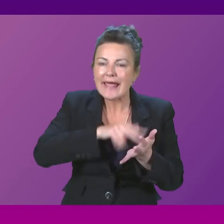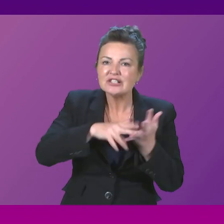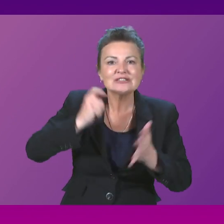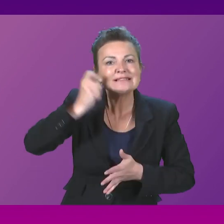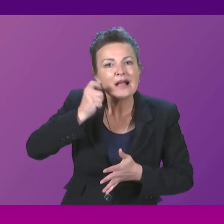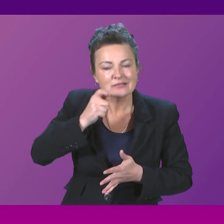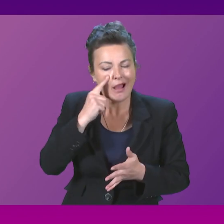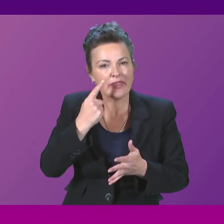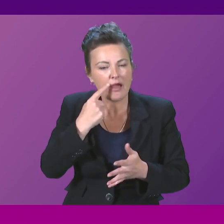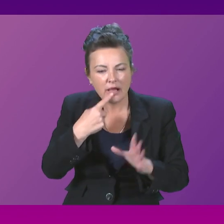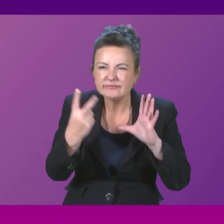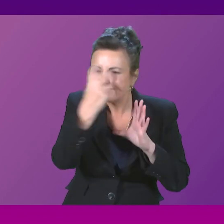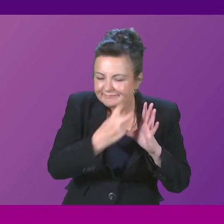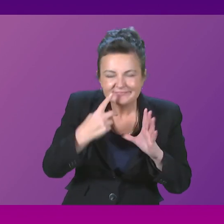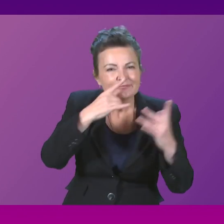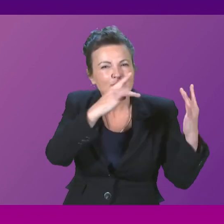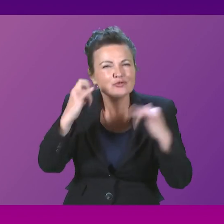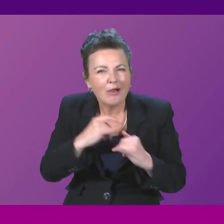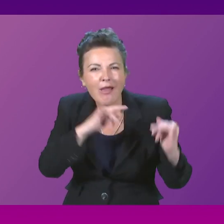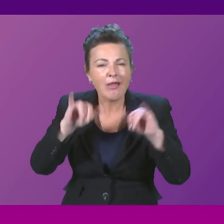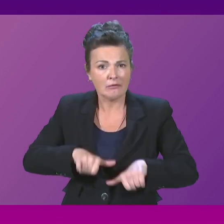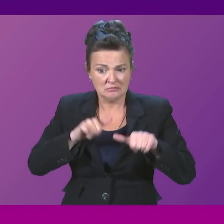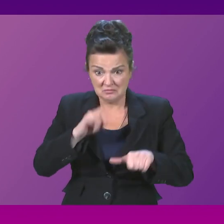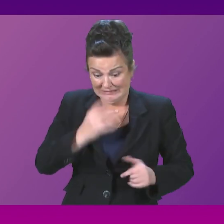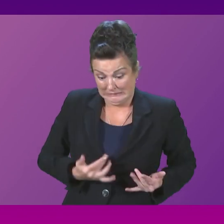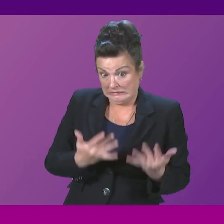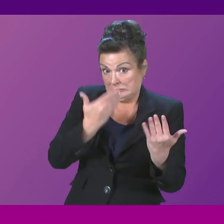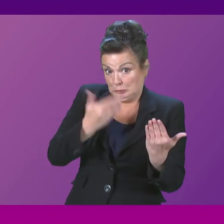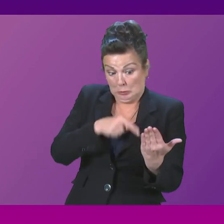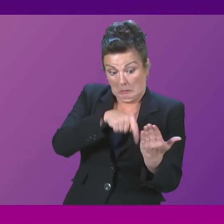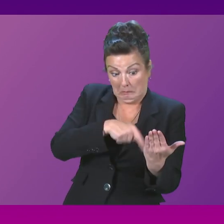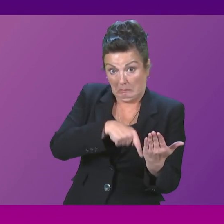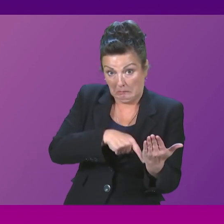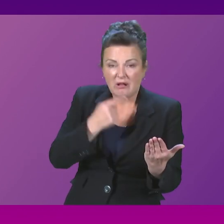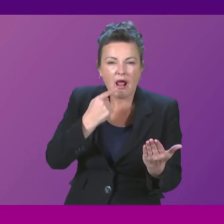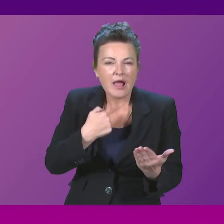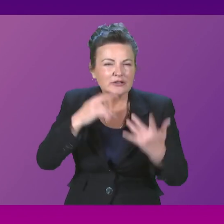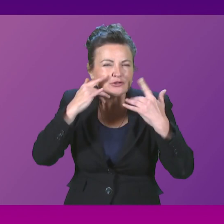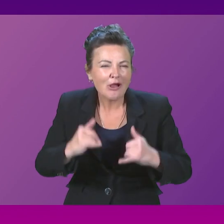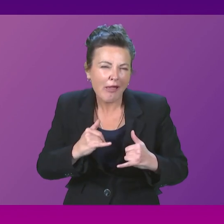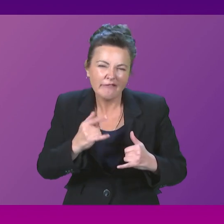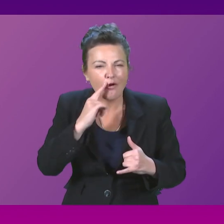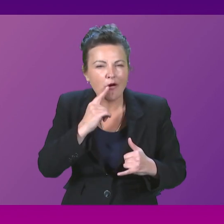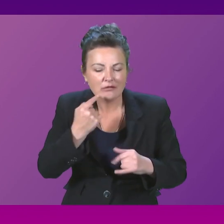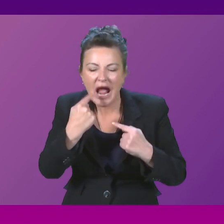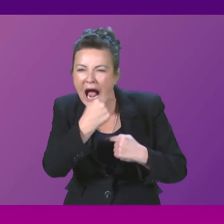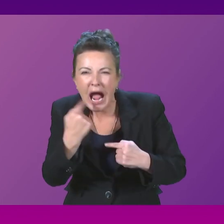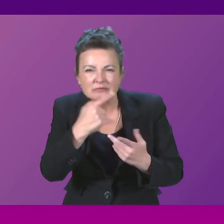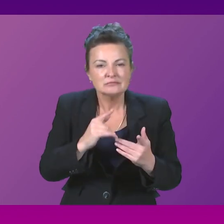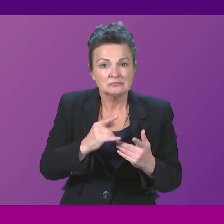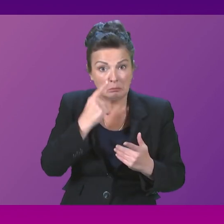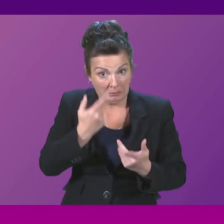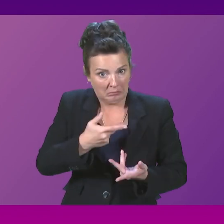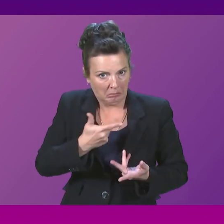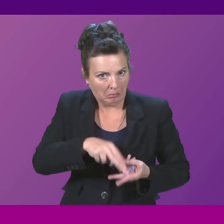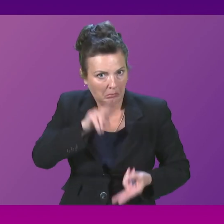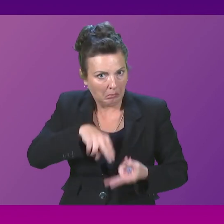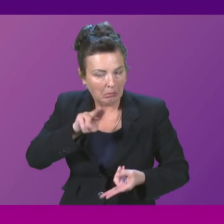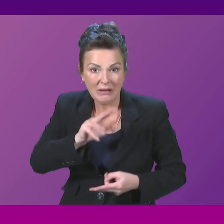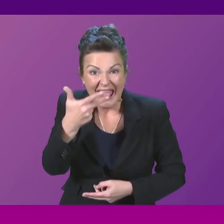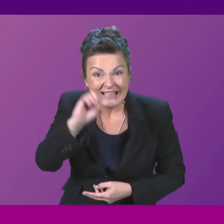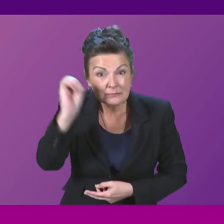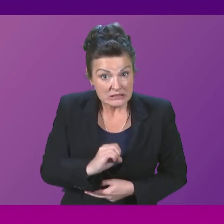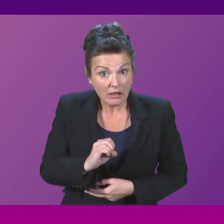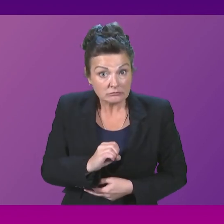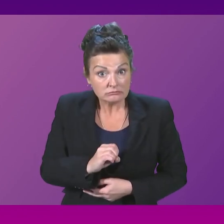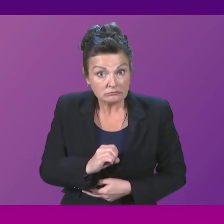dental examinations—the statistics show an 80 per cent increase in examination appointments